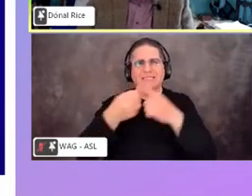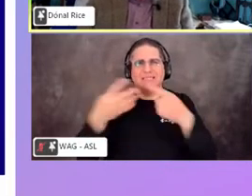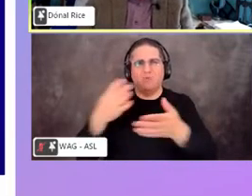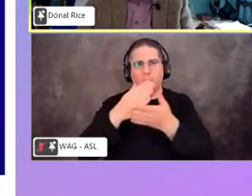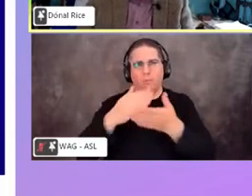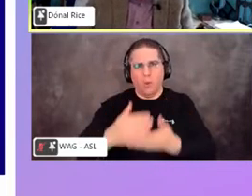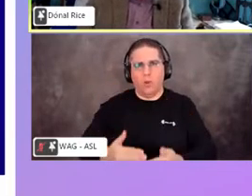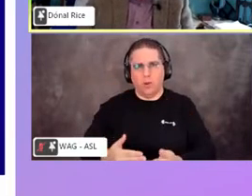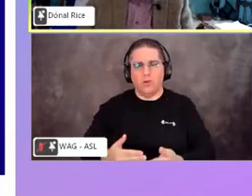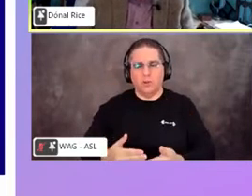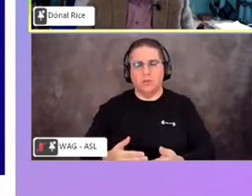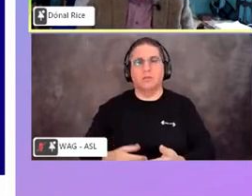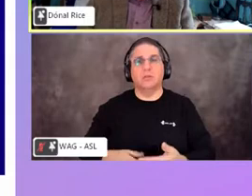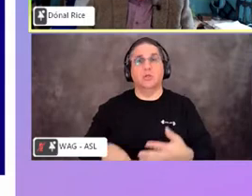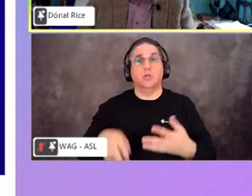their websites